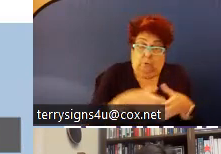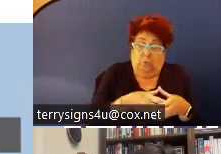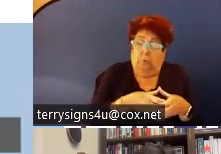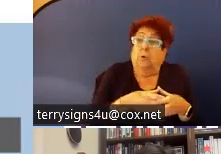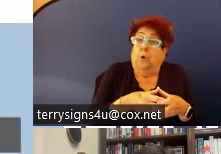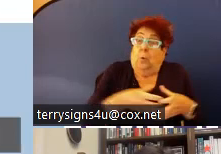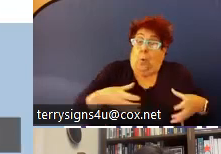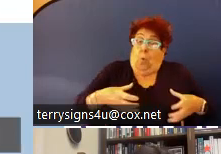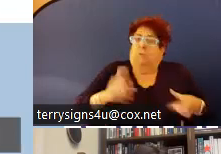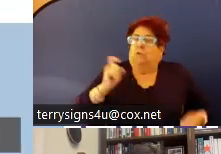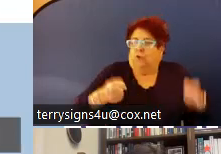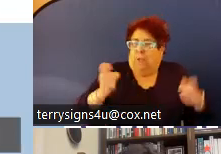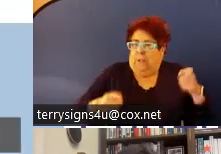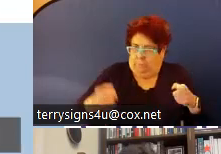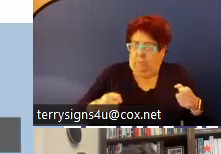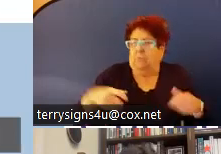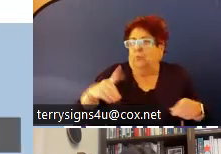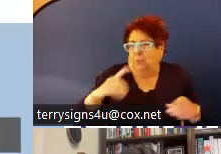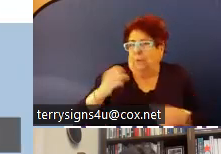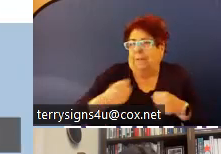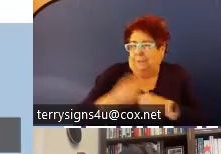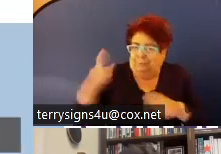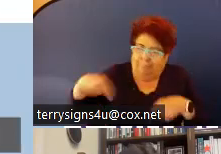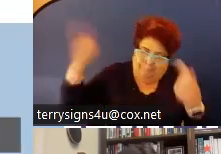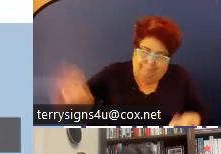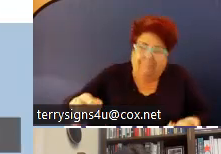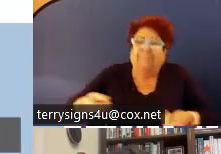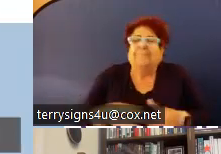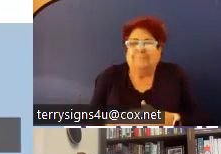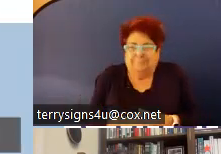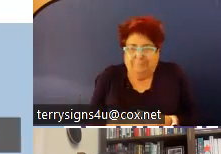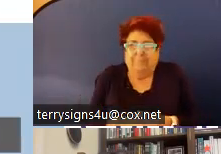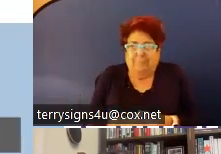of the model and that is a lot of these pieces and different tools that we use